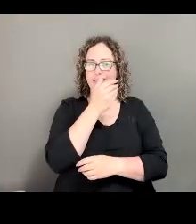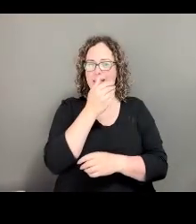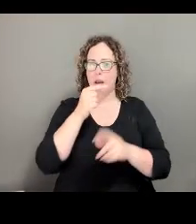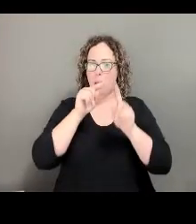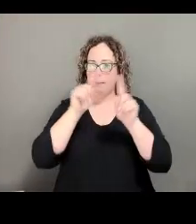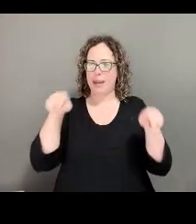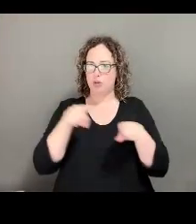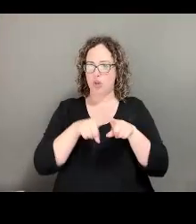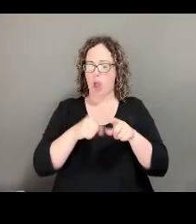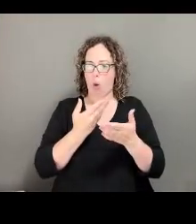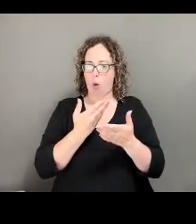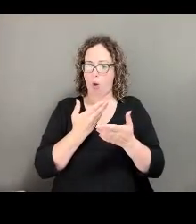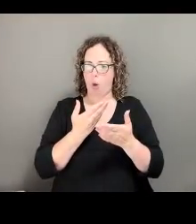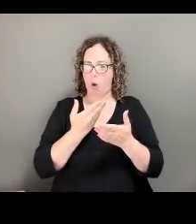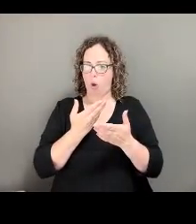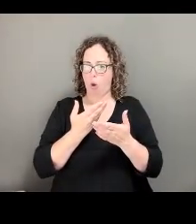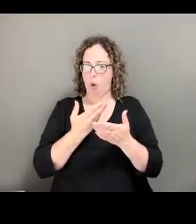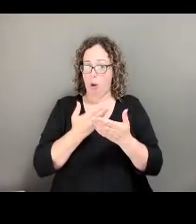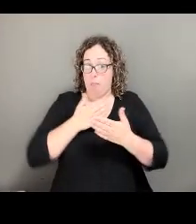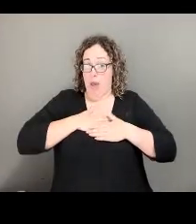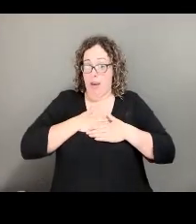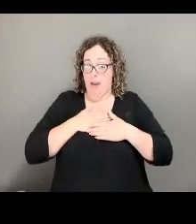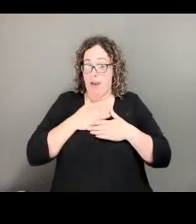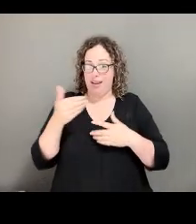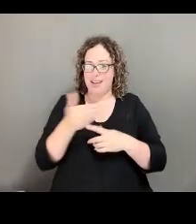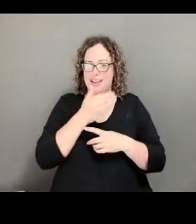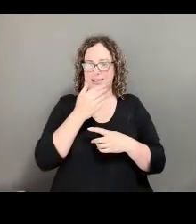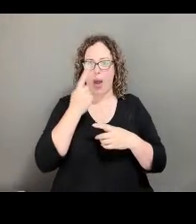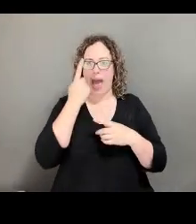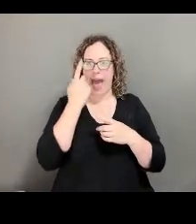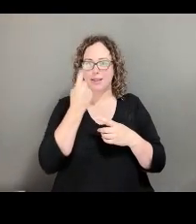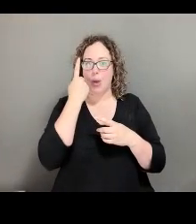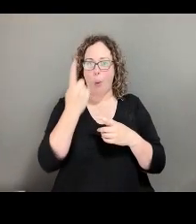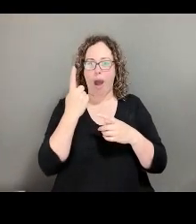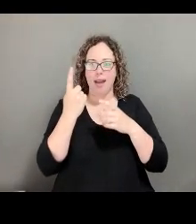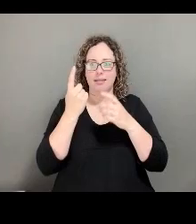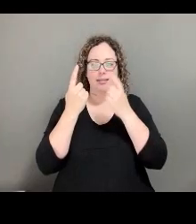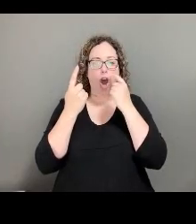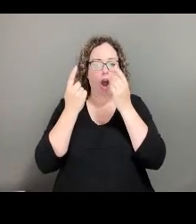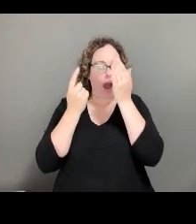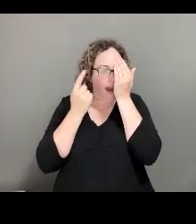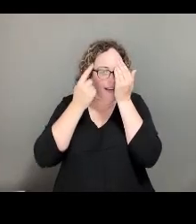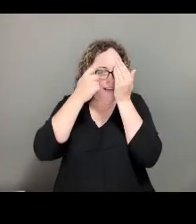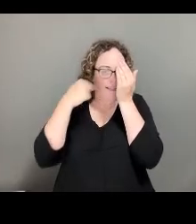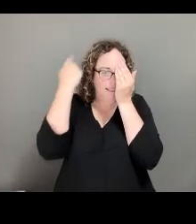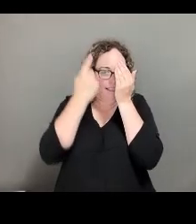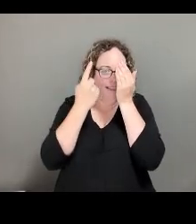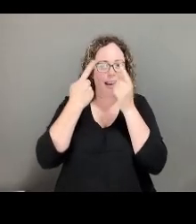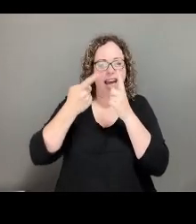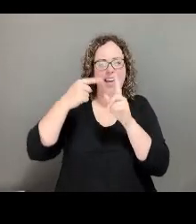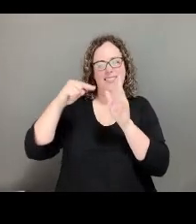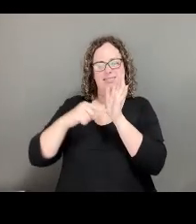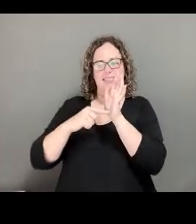which is a slightly creepy eye. And the Tardis in the background. Okay. So this is.